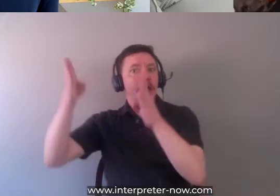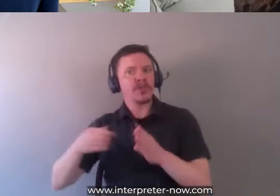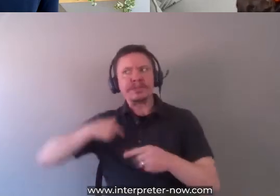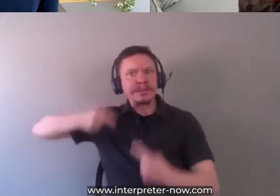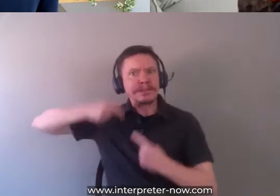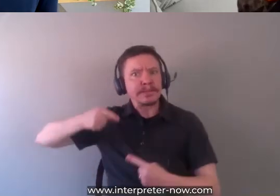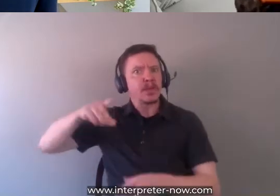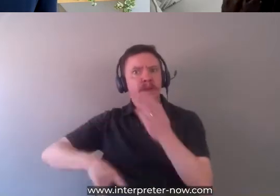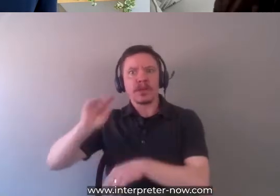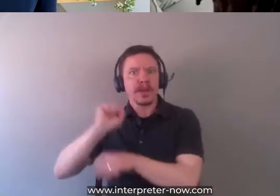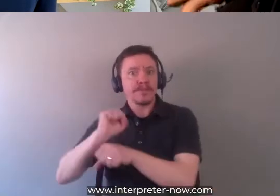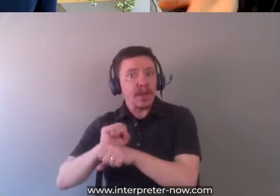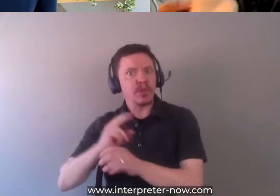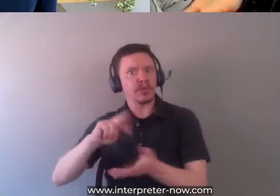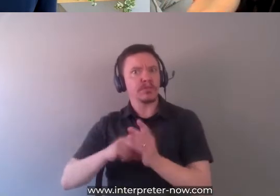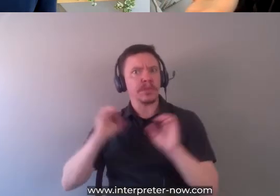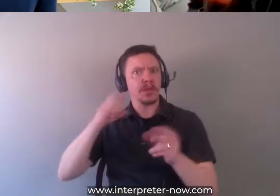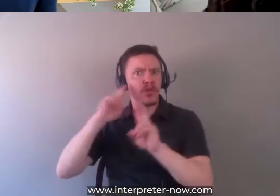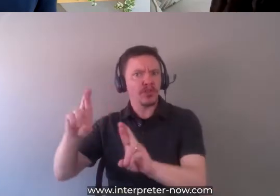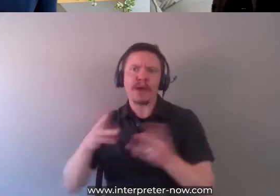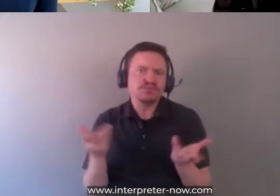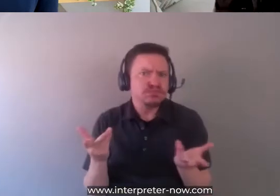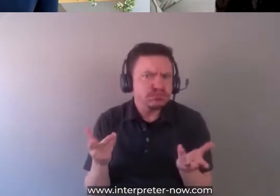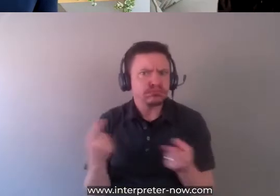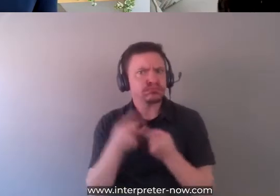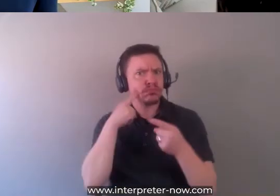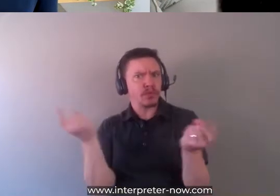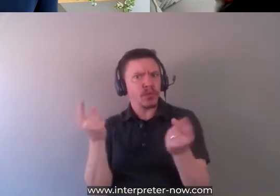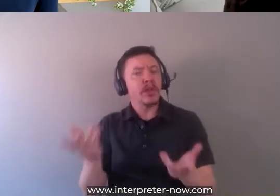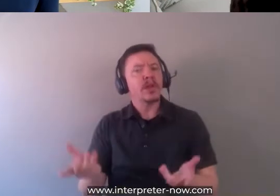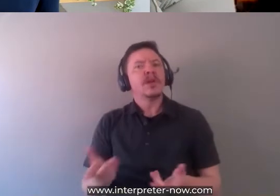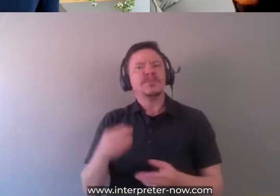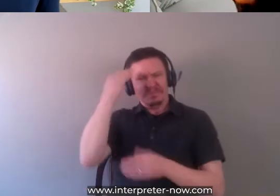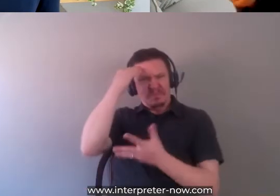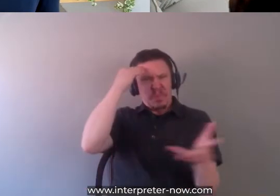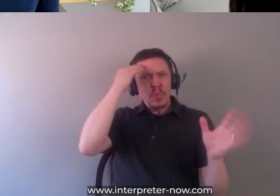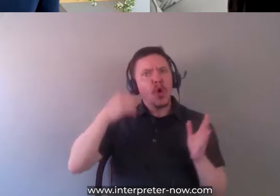does not deserve respect. Of course you know this. But in so many subtle ways societally,